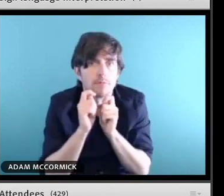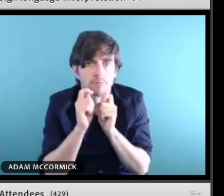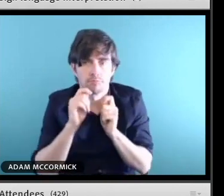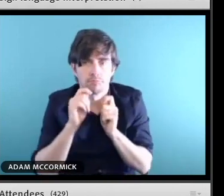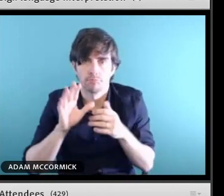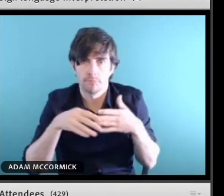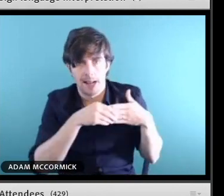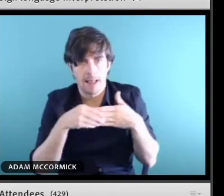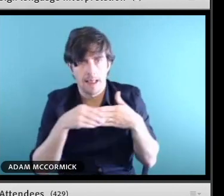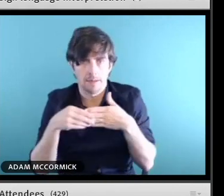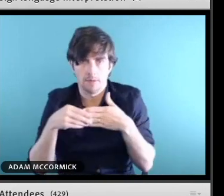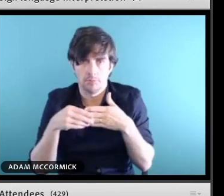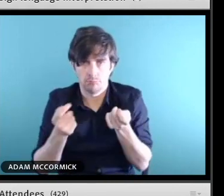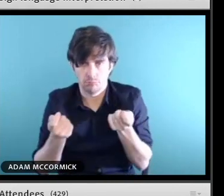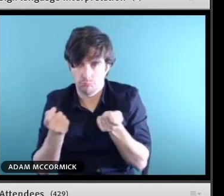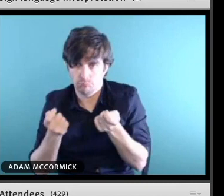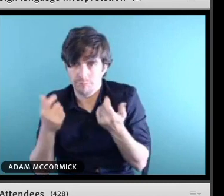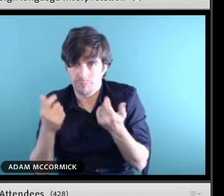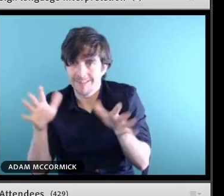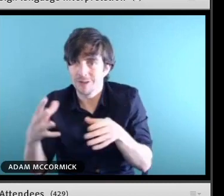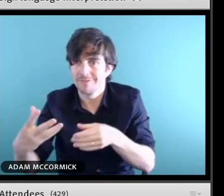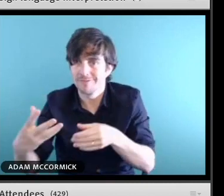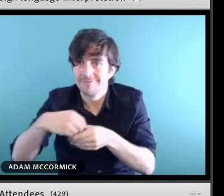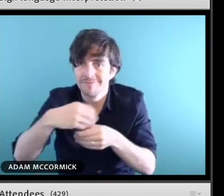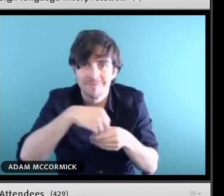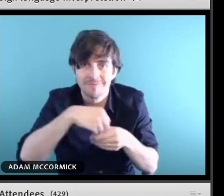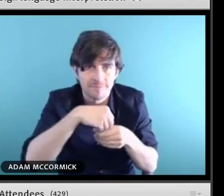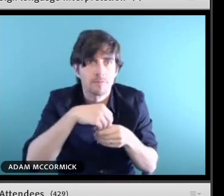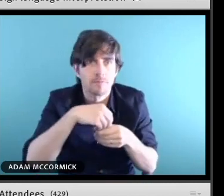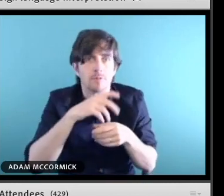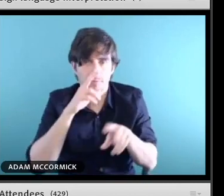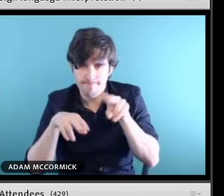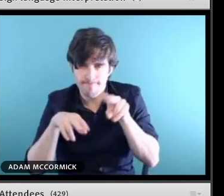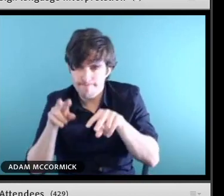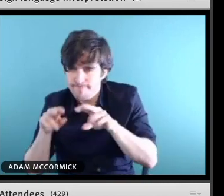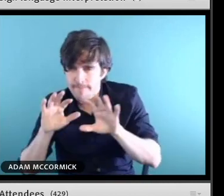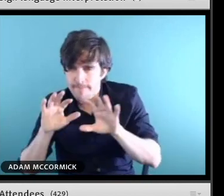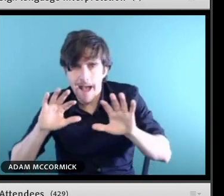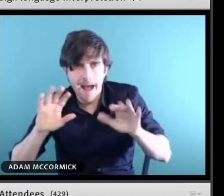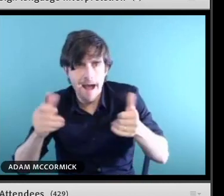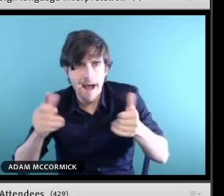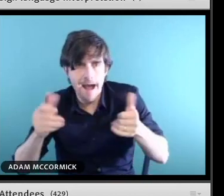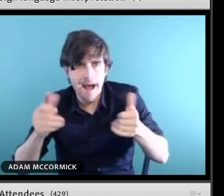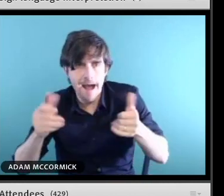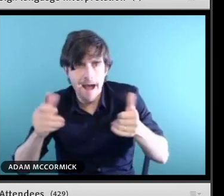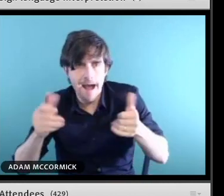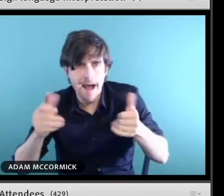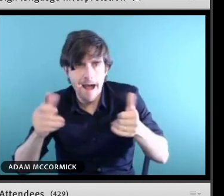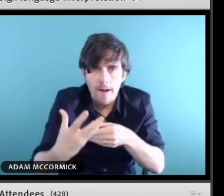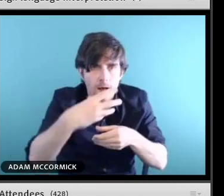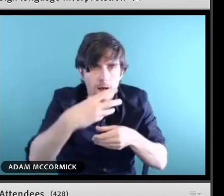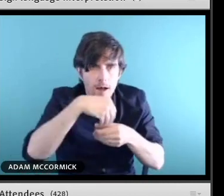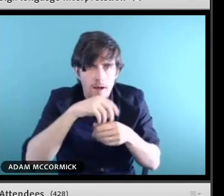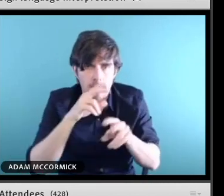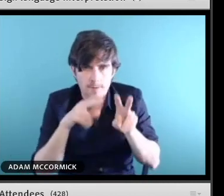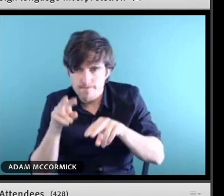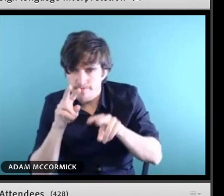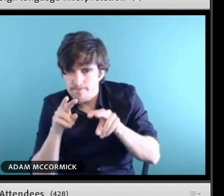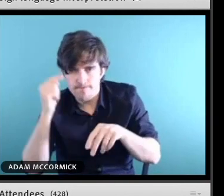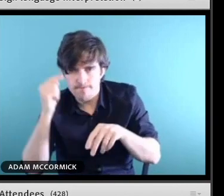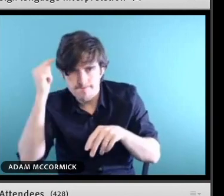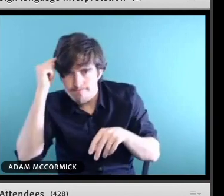I will sun rise them. There are issues around access to information. There are issues around